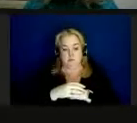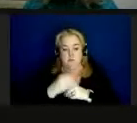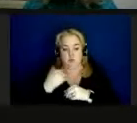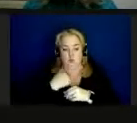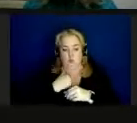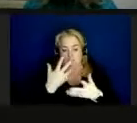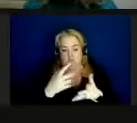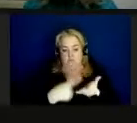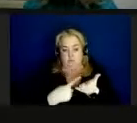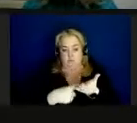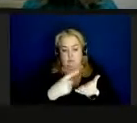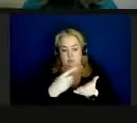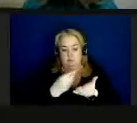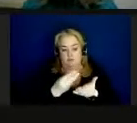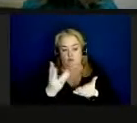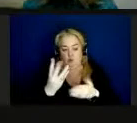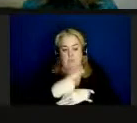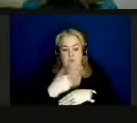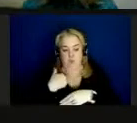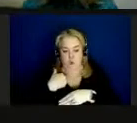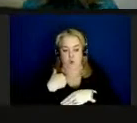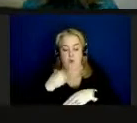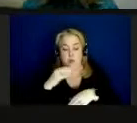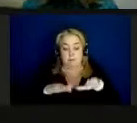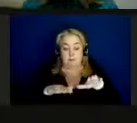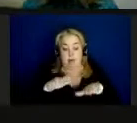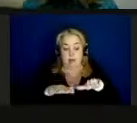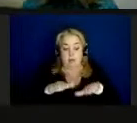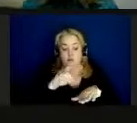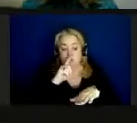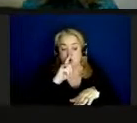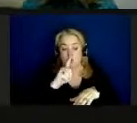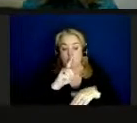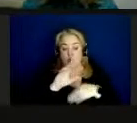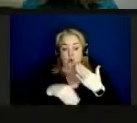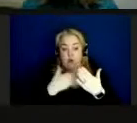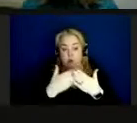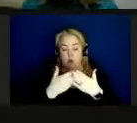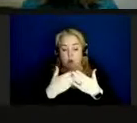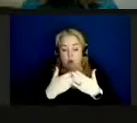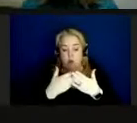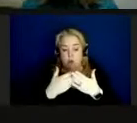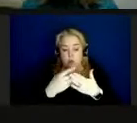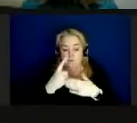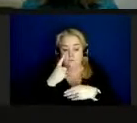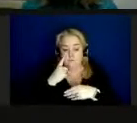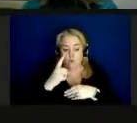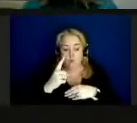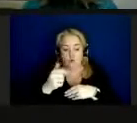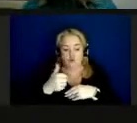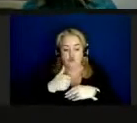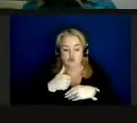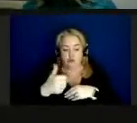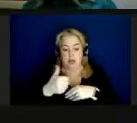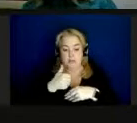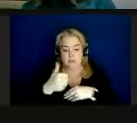PUBLIC SAFETY PAYROLL TAX